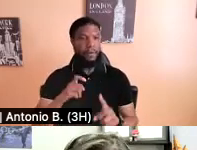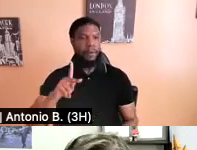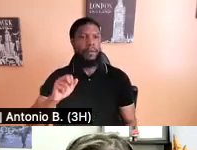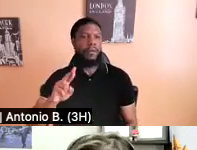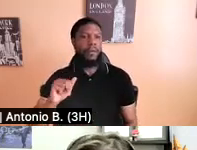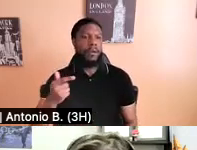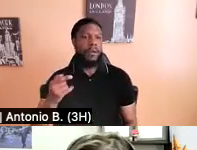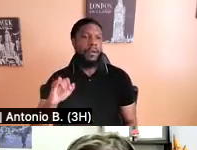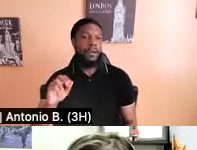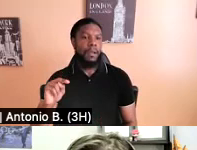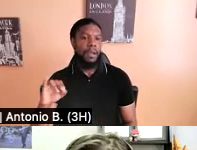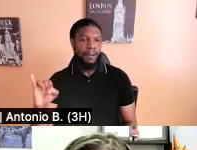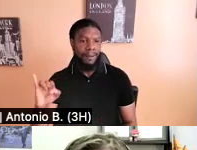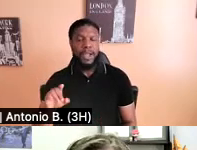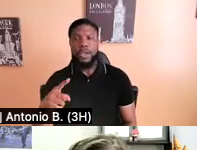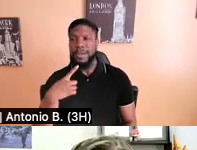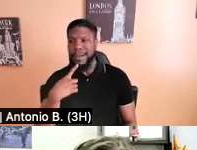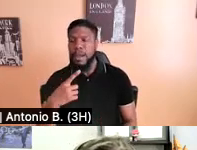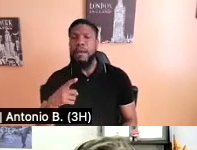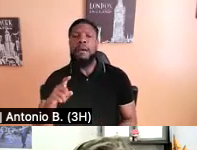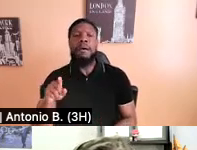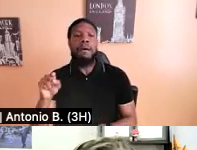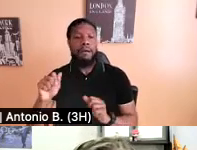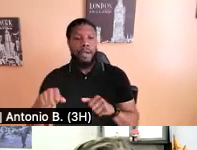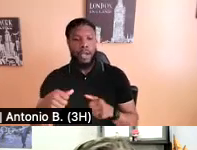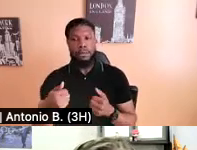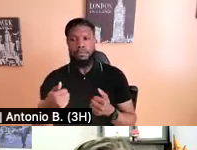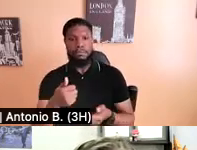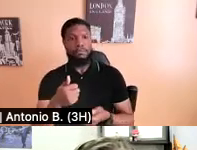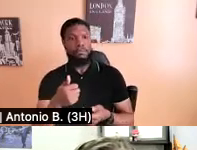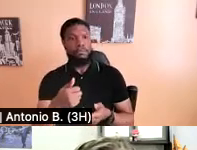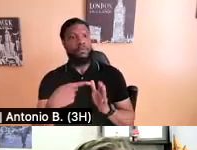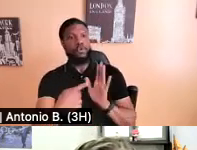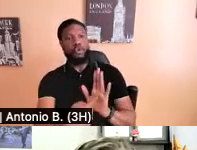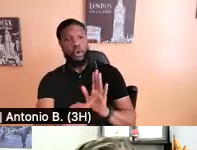"can show their understanding of the student's academic challenges by acknowledging the way